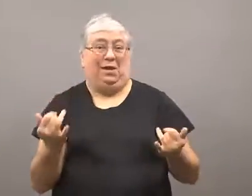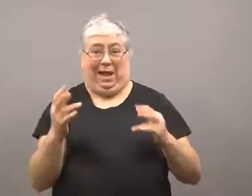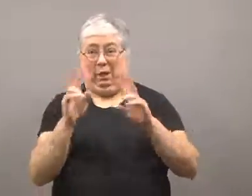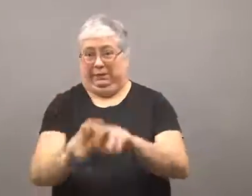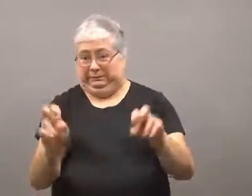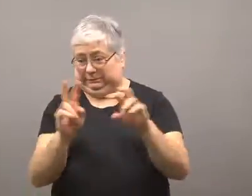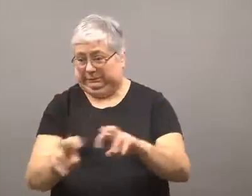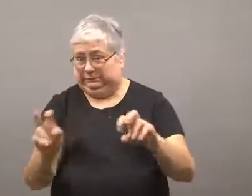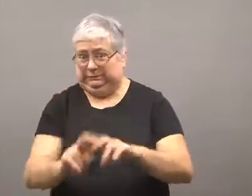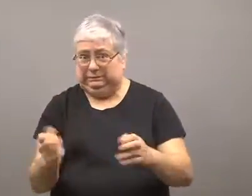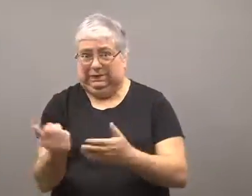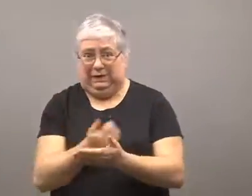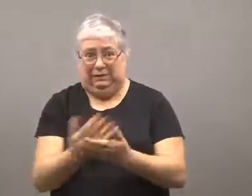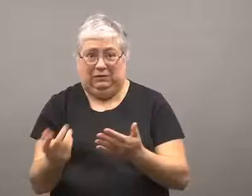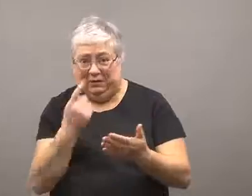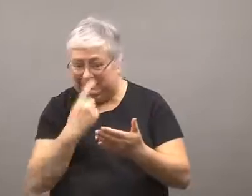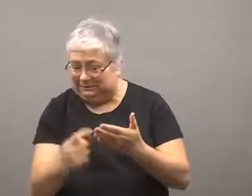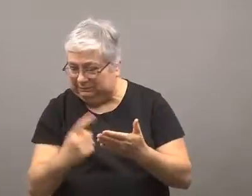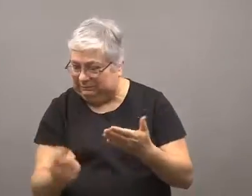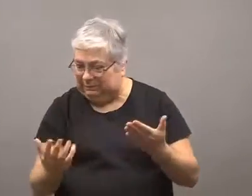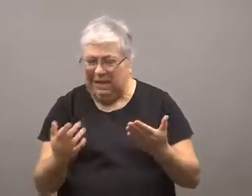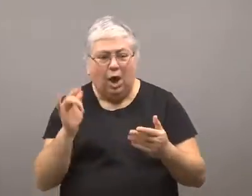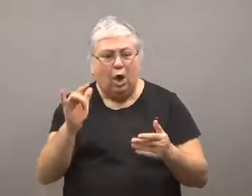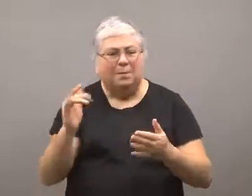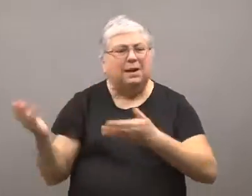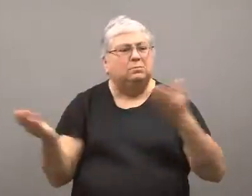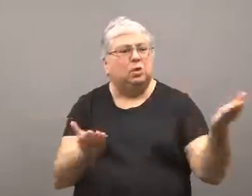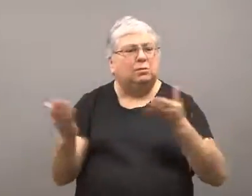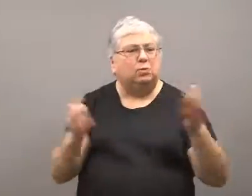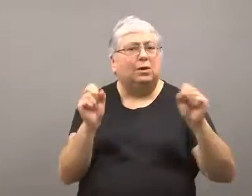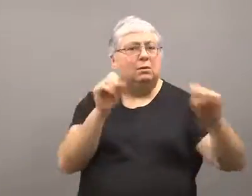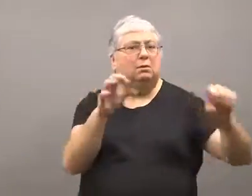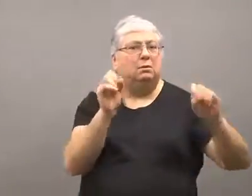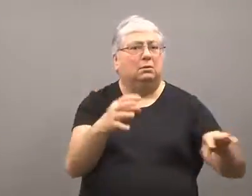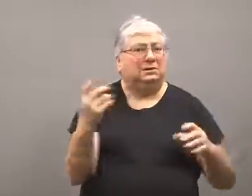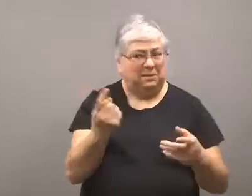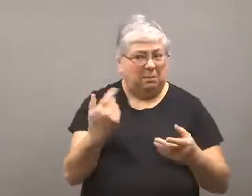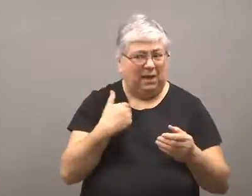Now everything is being looked into. The cargo was checked for